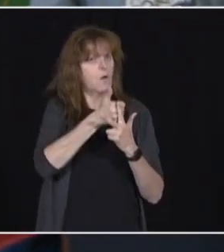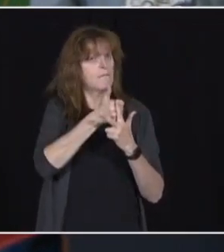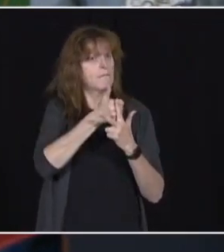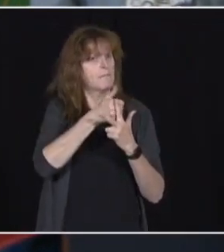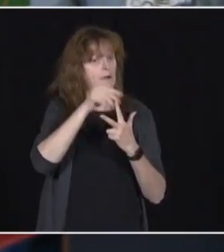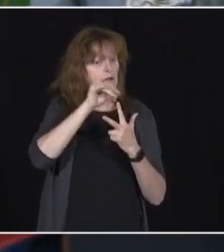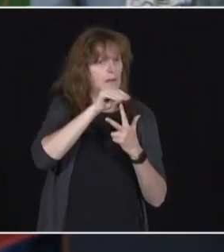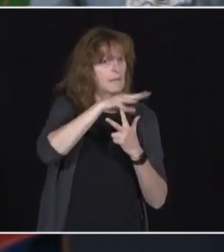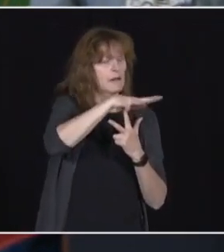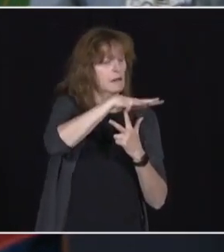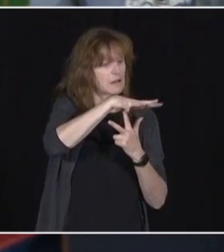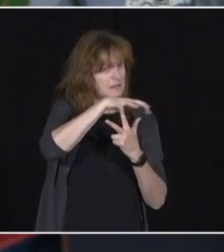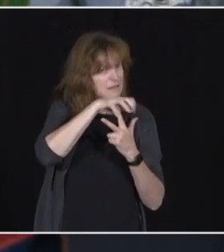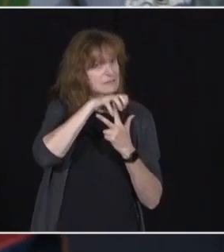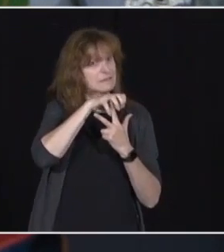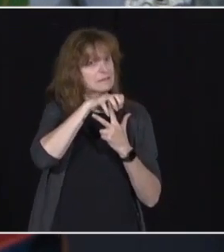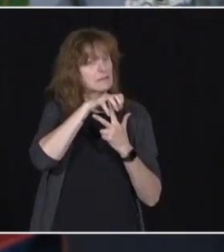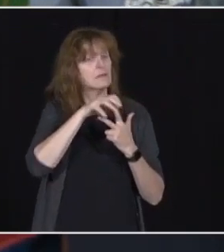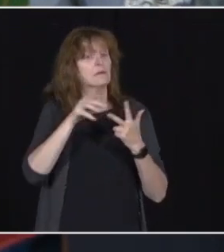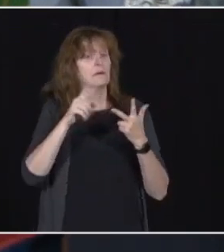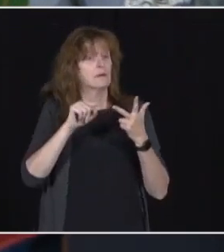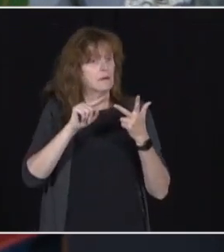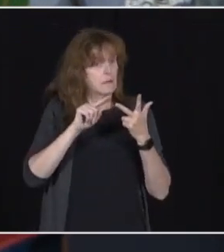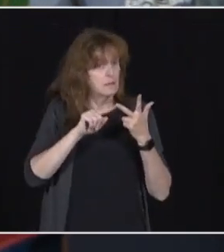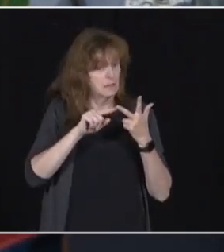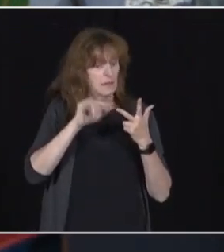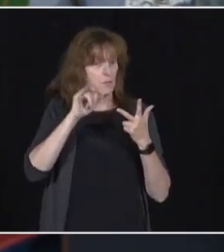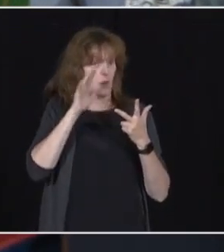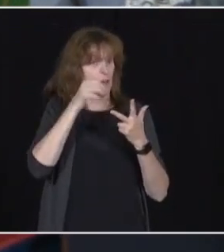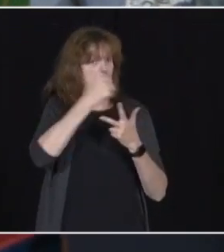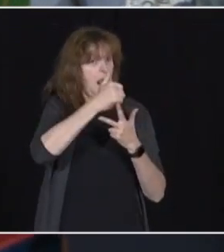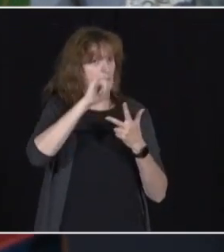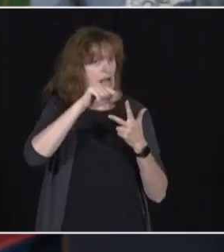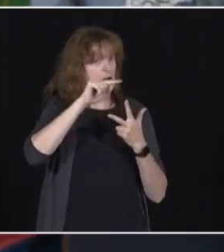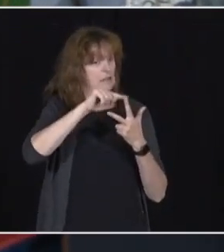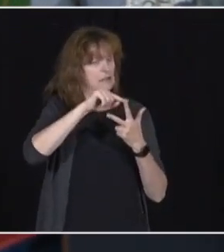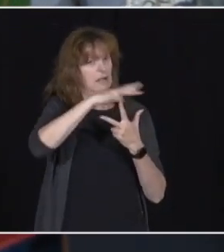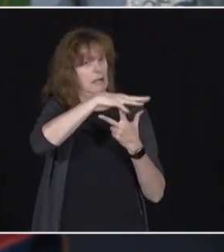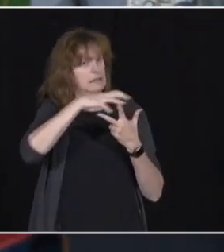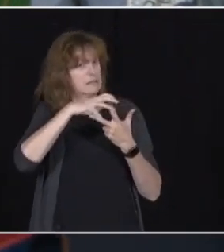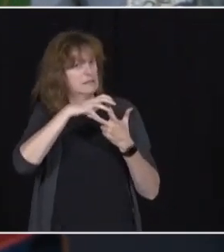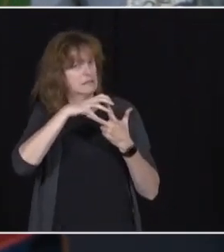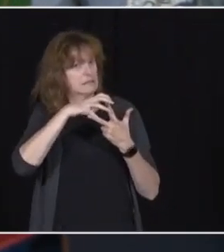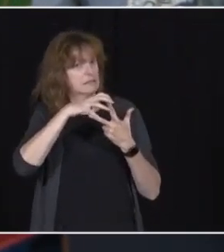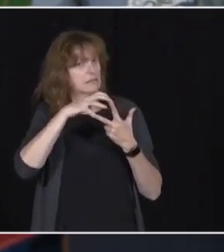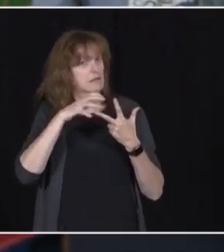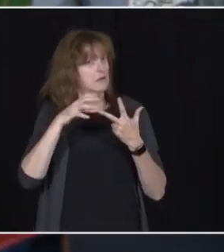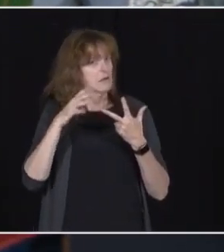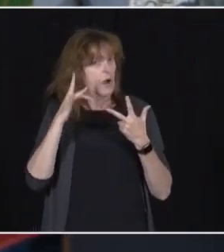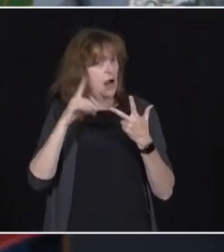And the testing is critical. So, if we can test it and catch it, then we can contain it a lot quicker.